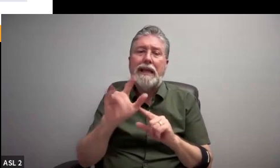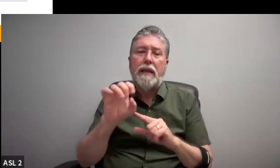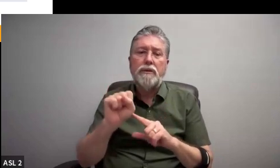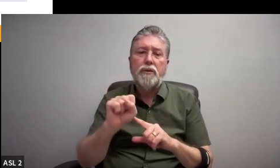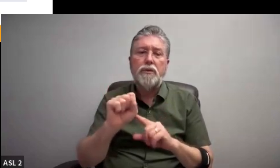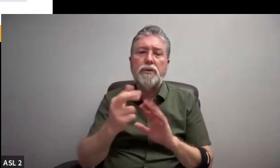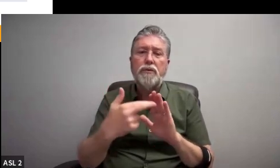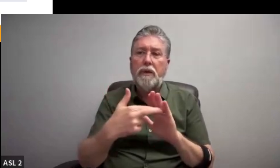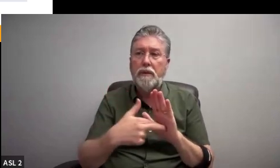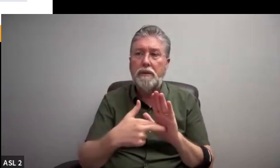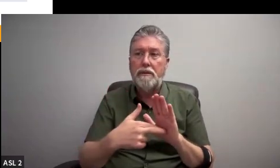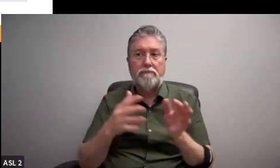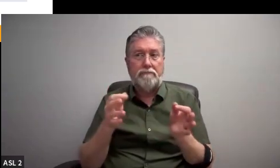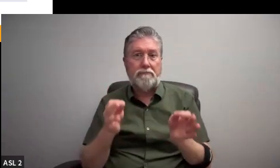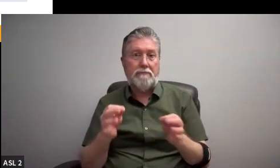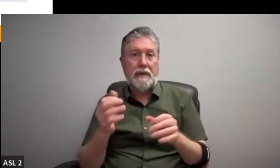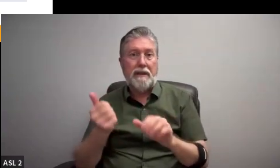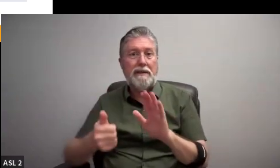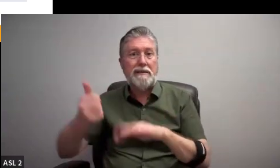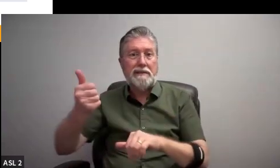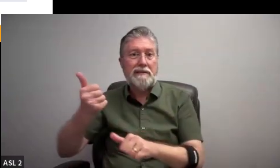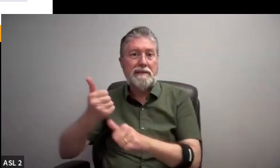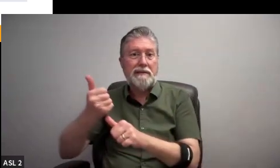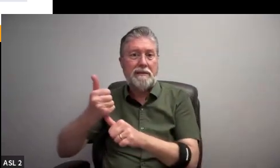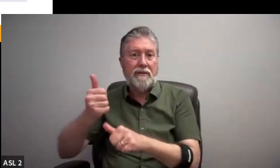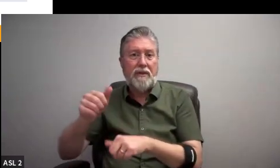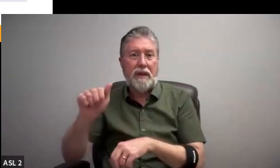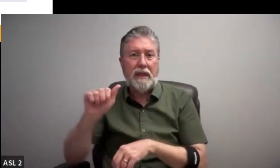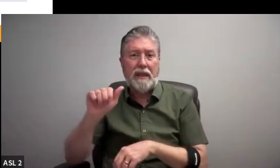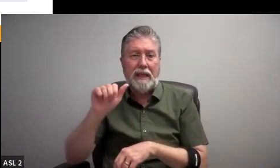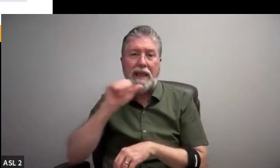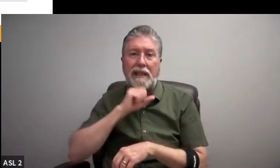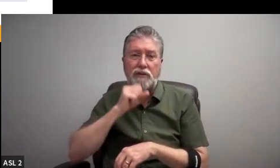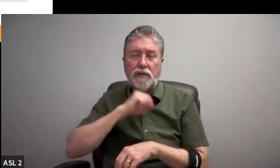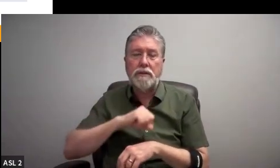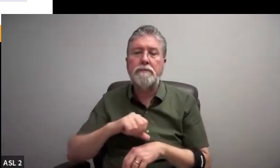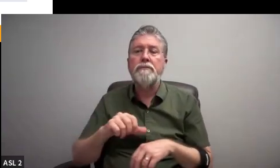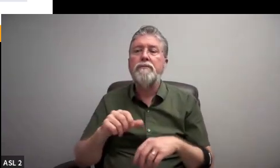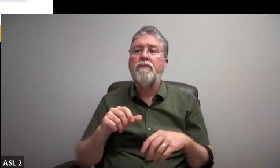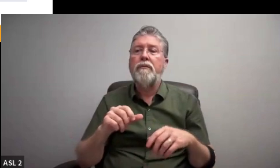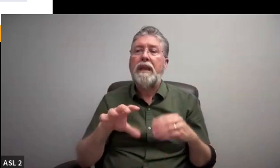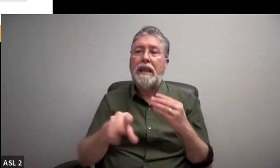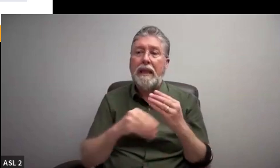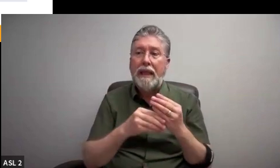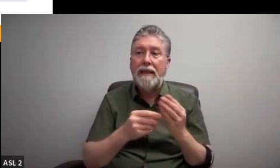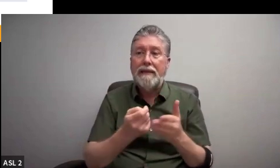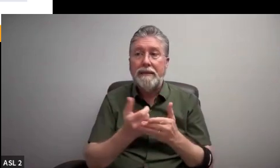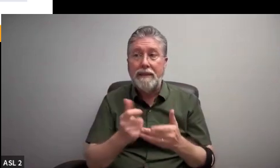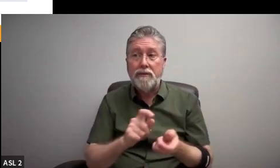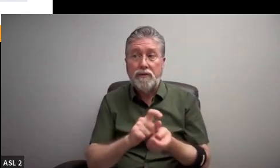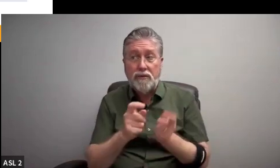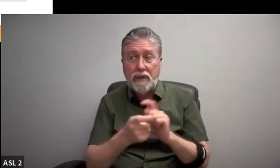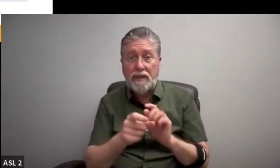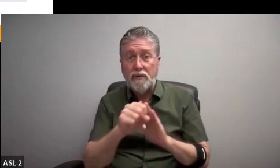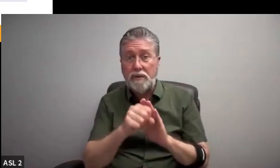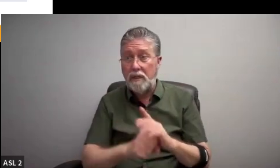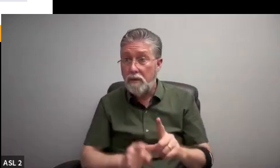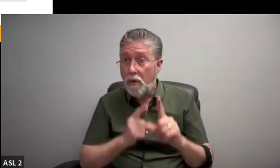by the Assistant Secretary for Aging; an addition, deletion, or change to a state's goal, assurance,